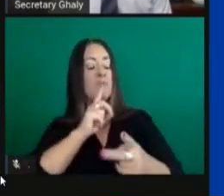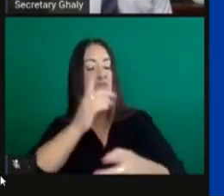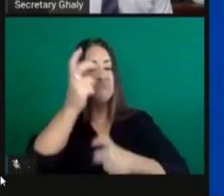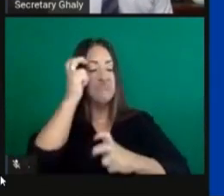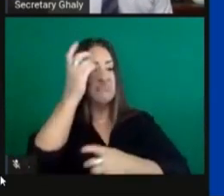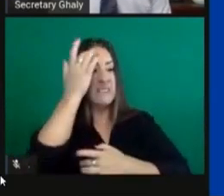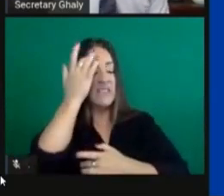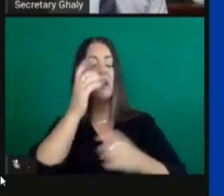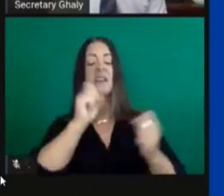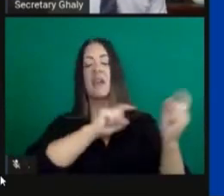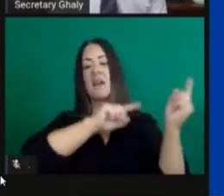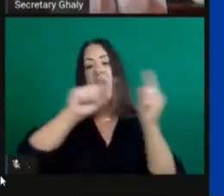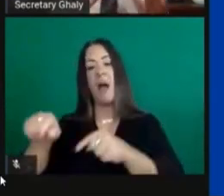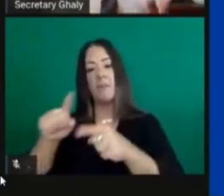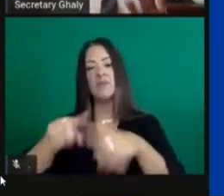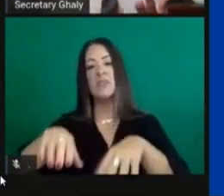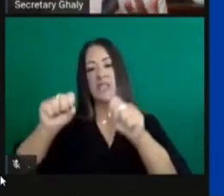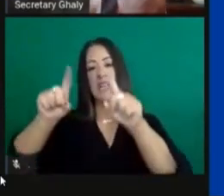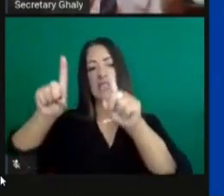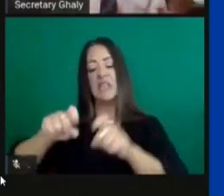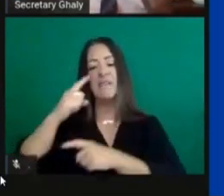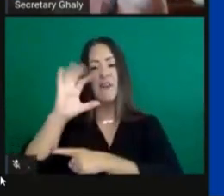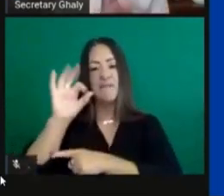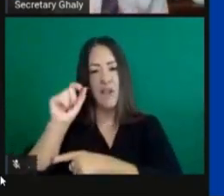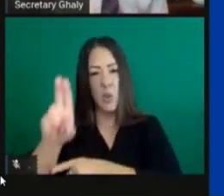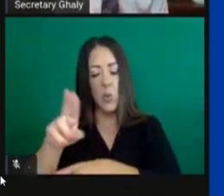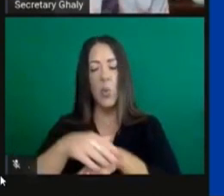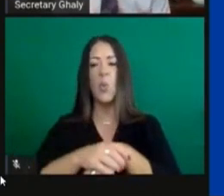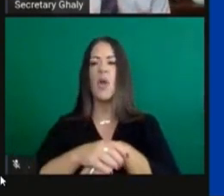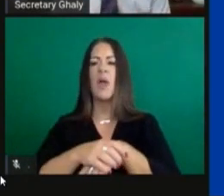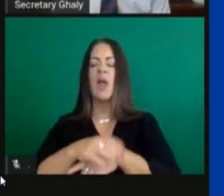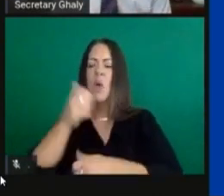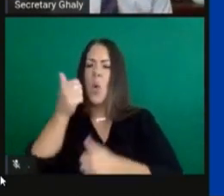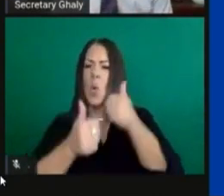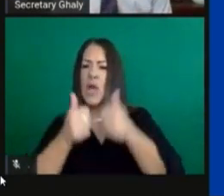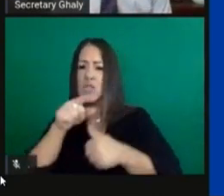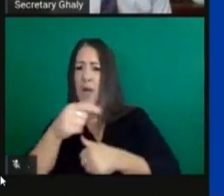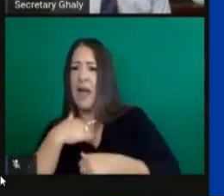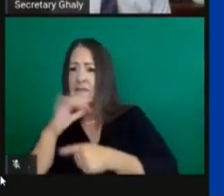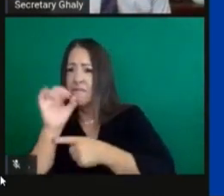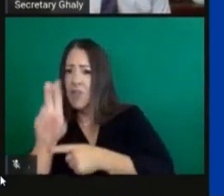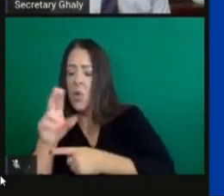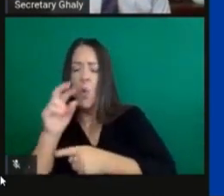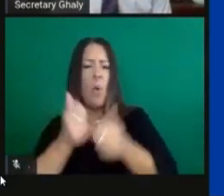RIGHT PPE AND TESTING AVAILABLE, SO THAT IF FLU DOES COME. OR WHEN IT DOES COME, WE ARE AS